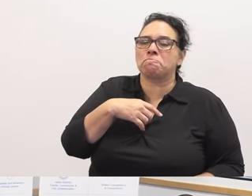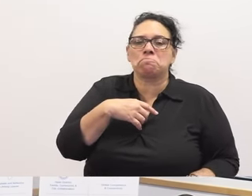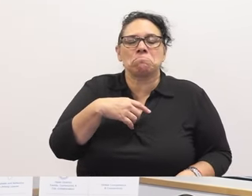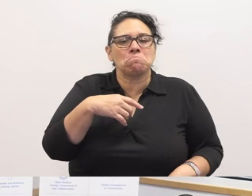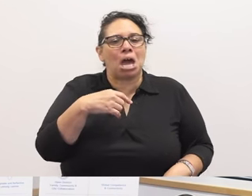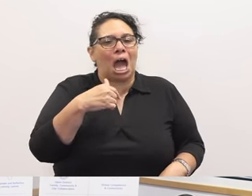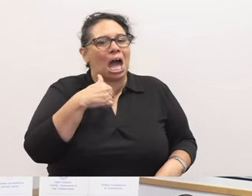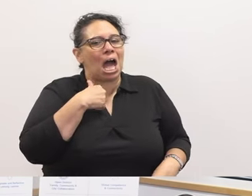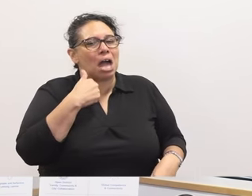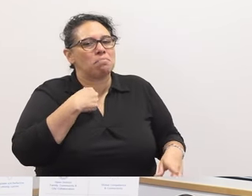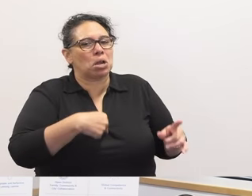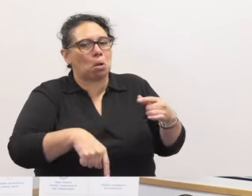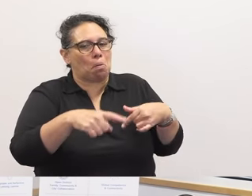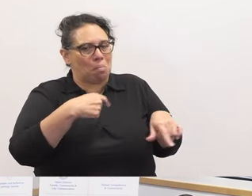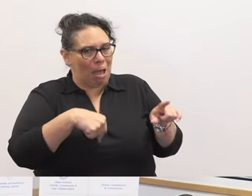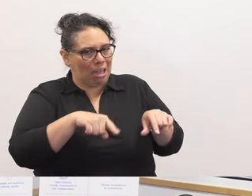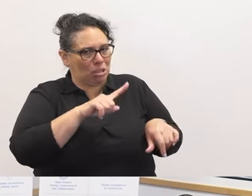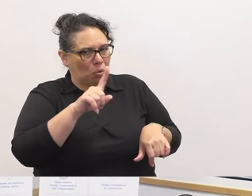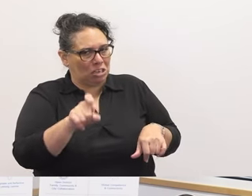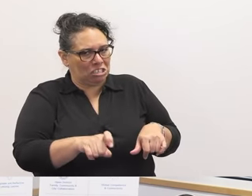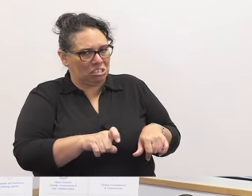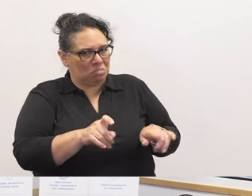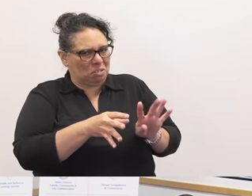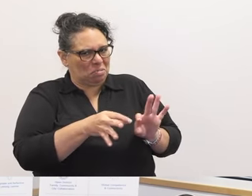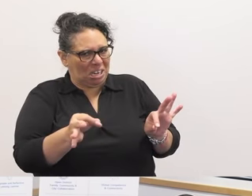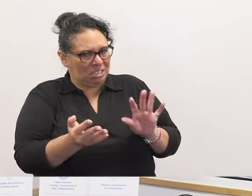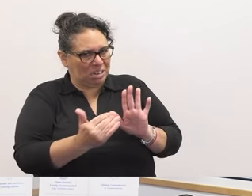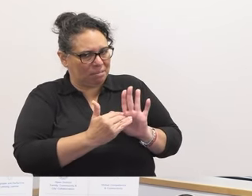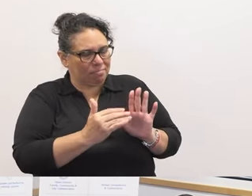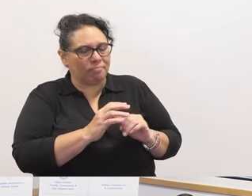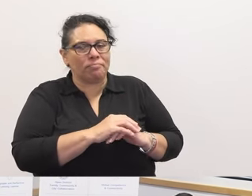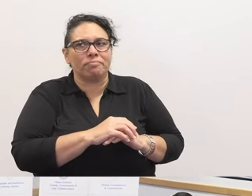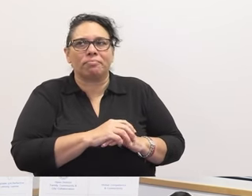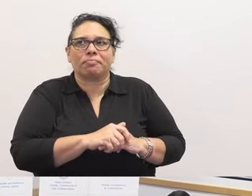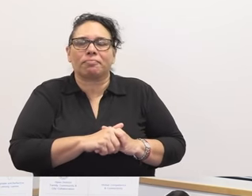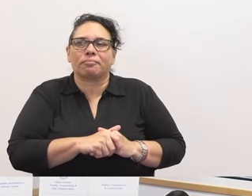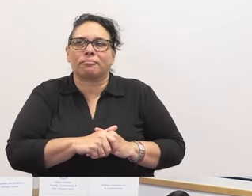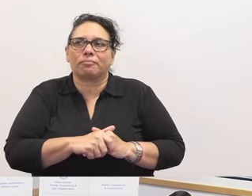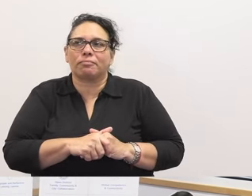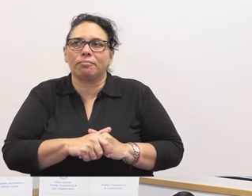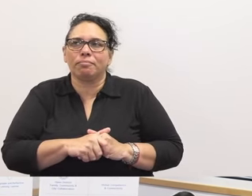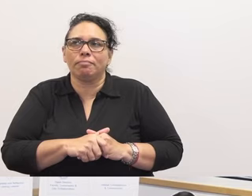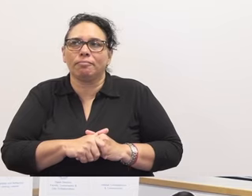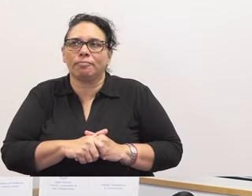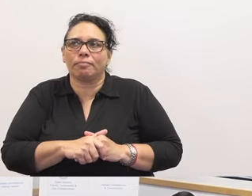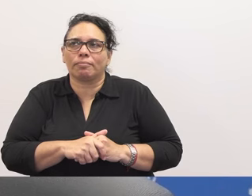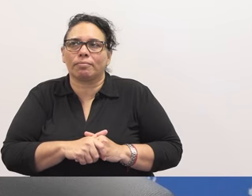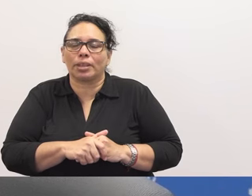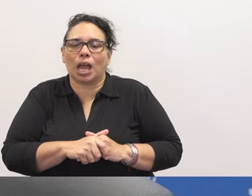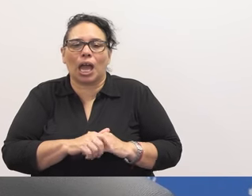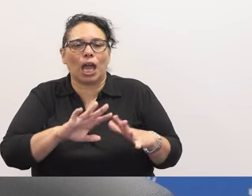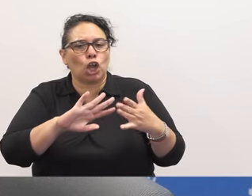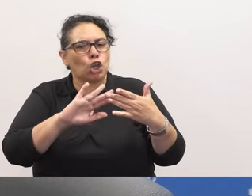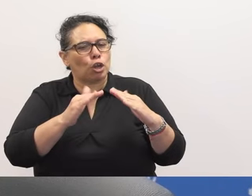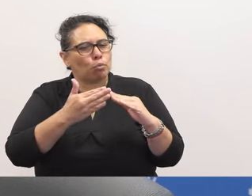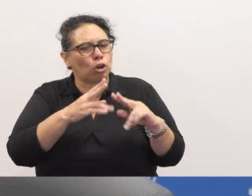but rephrase it. So if a community value that we wanna uphold